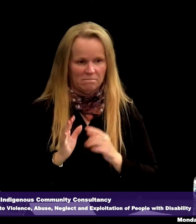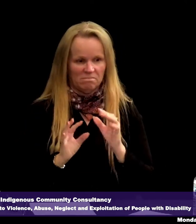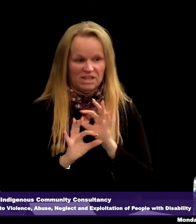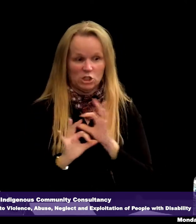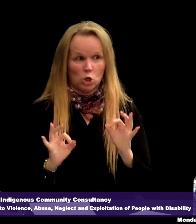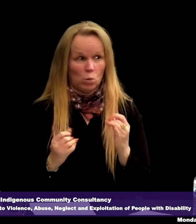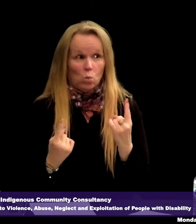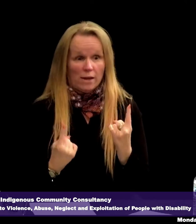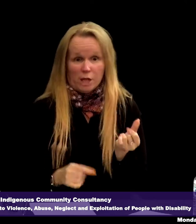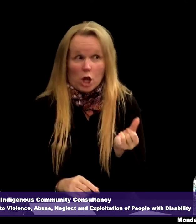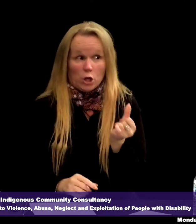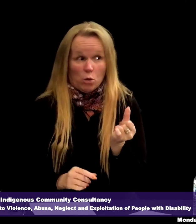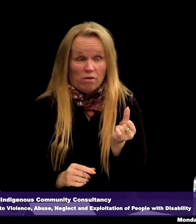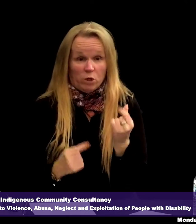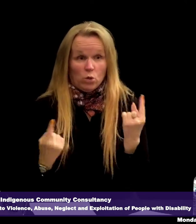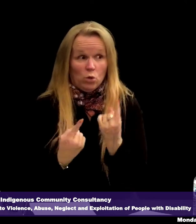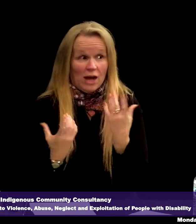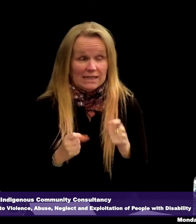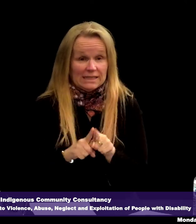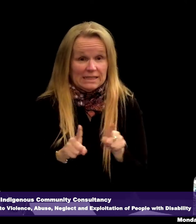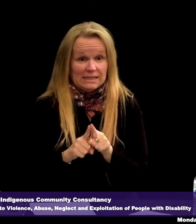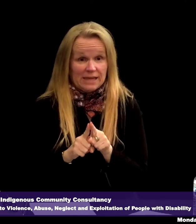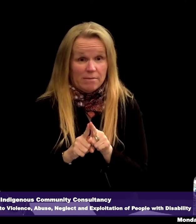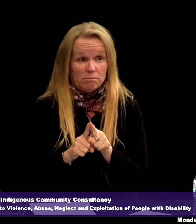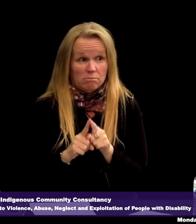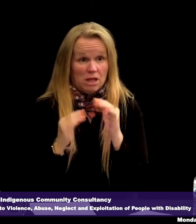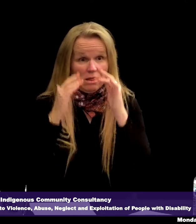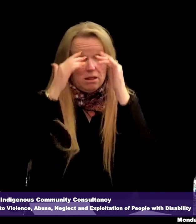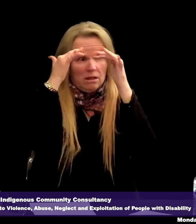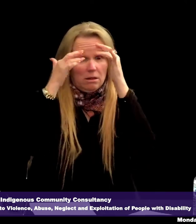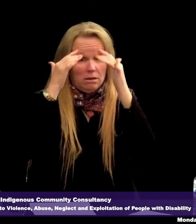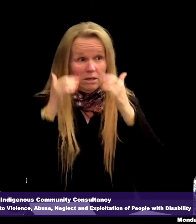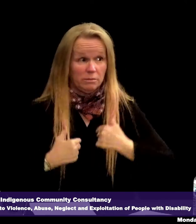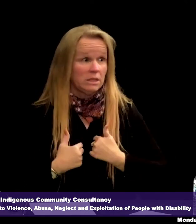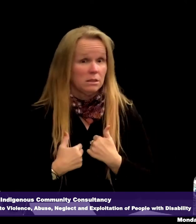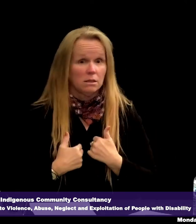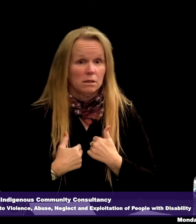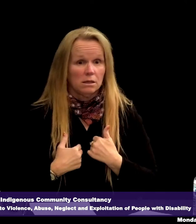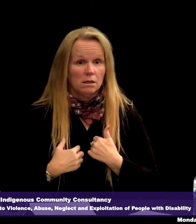their employ. But there's not one that I'm aware of who has the same kind of level of